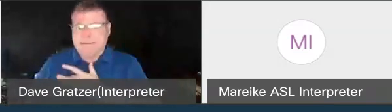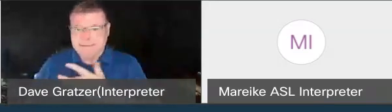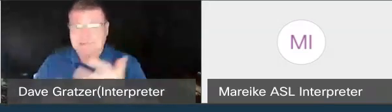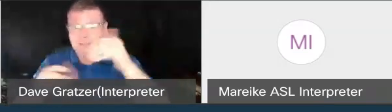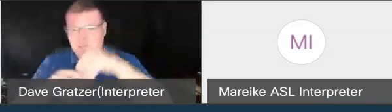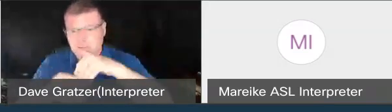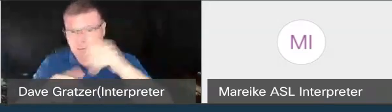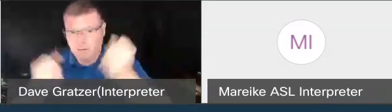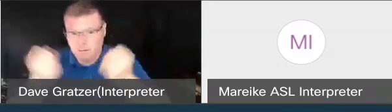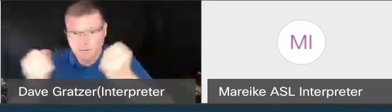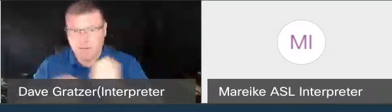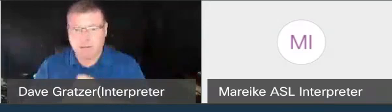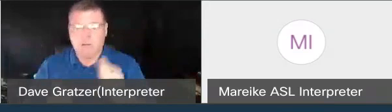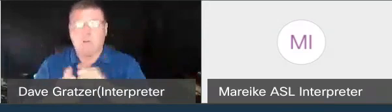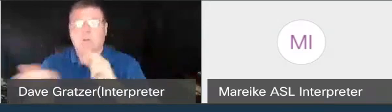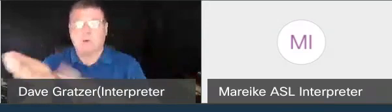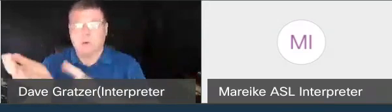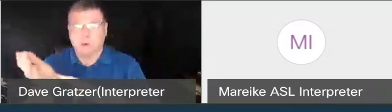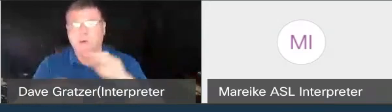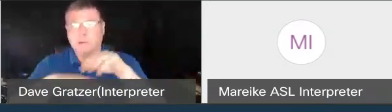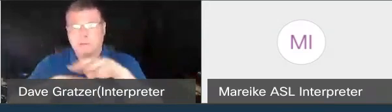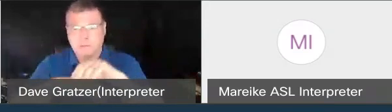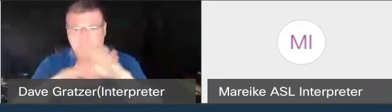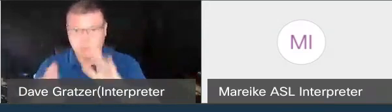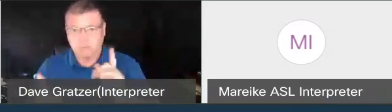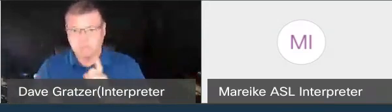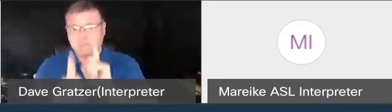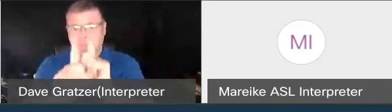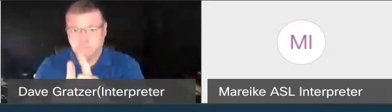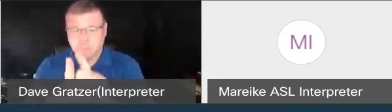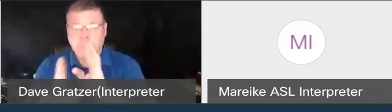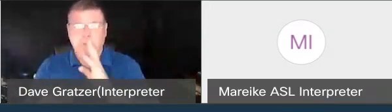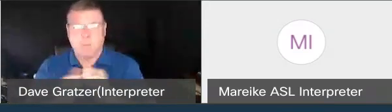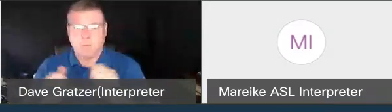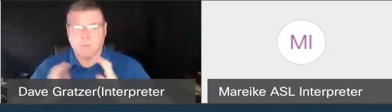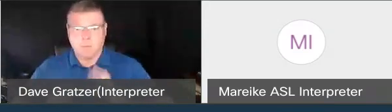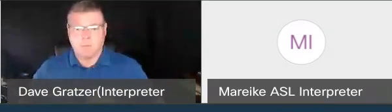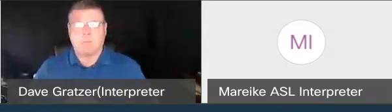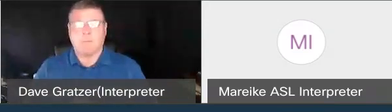uh, with a nurse or a counselor who goes out and just talks with the client, make sure that everybody agrees